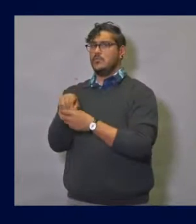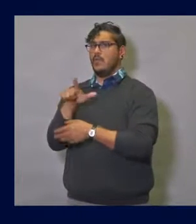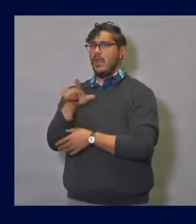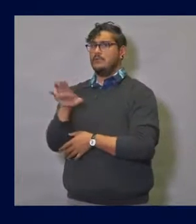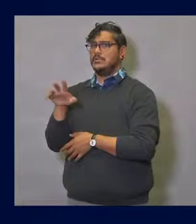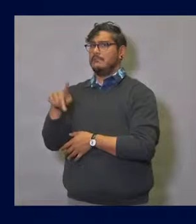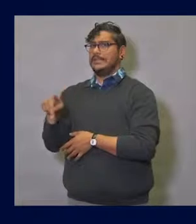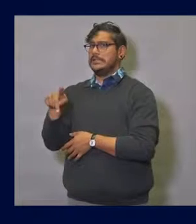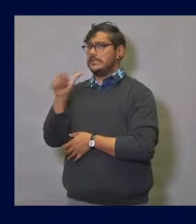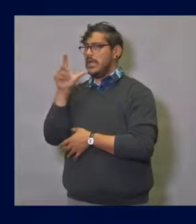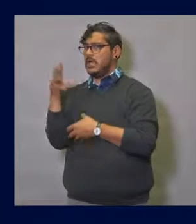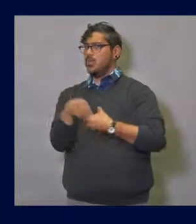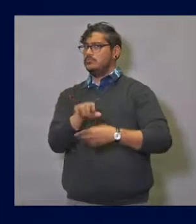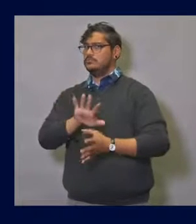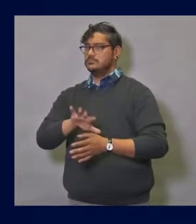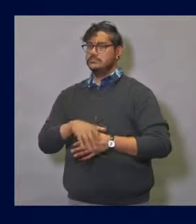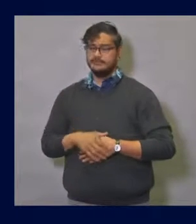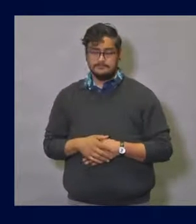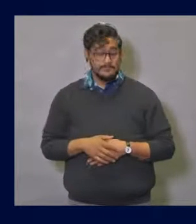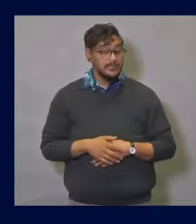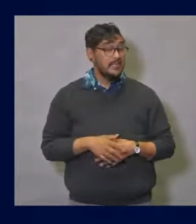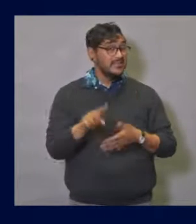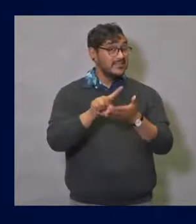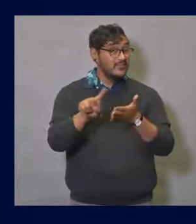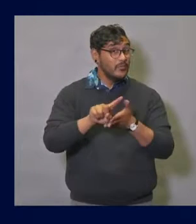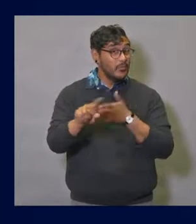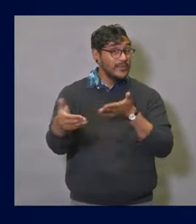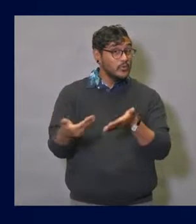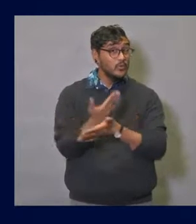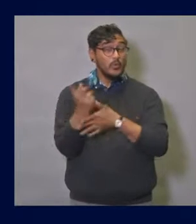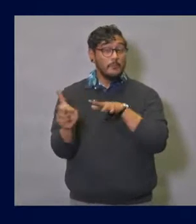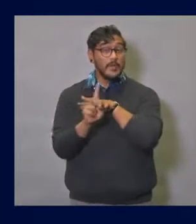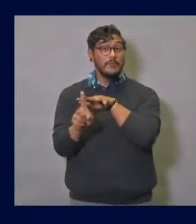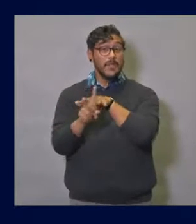CONFIRMED IN LA COUNTY. THIS EXCLUDES LONG BEACH AND